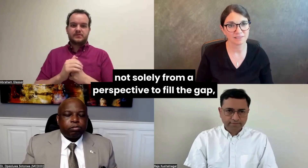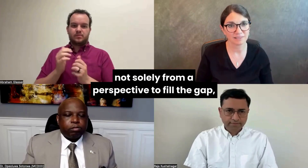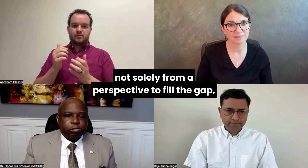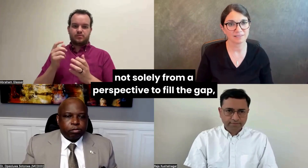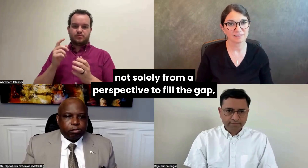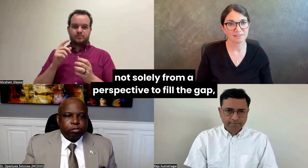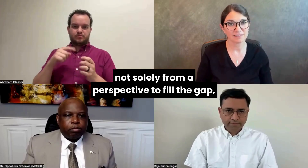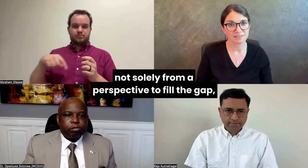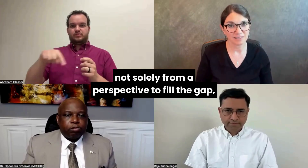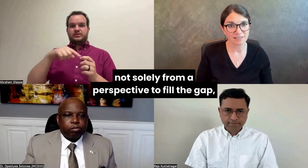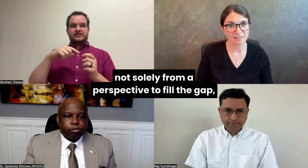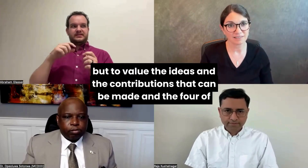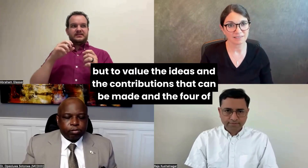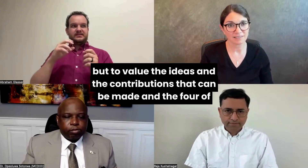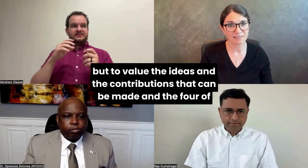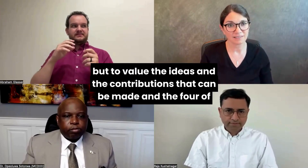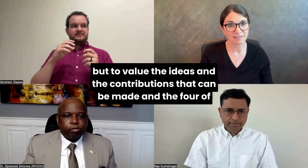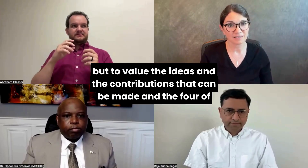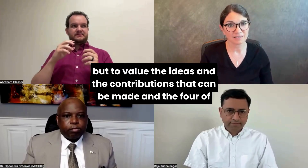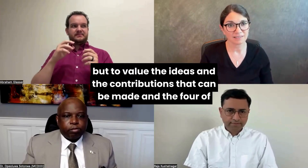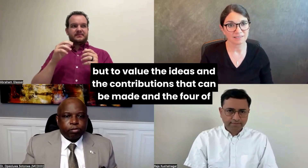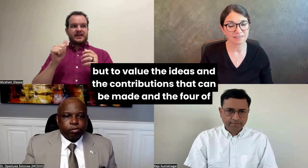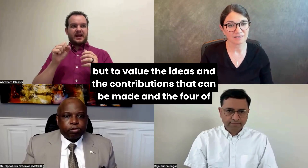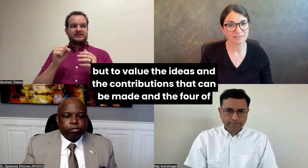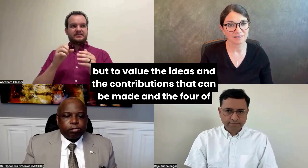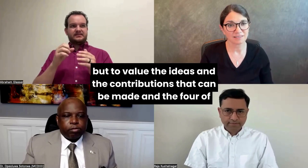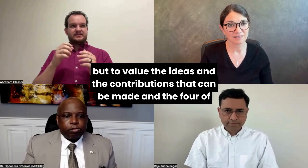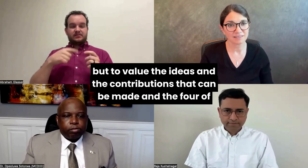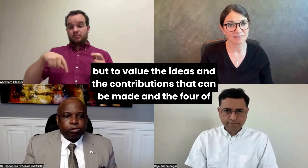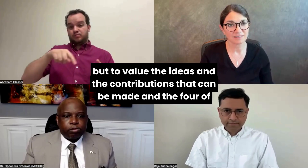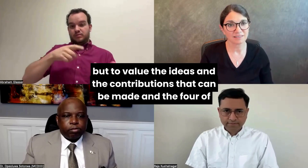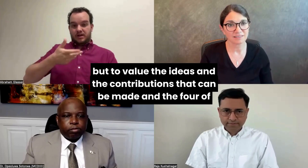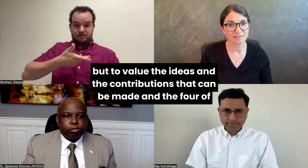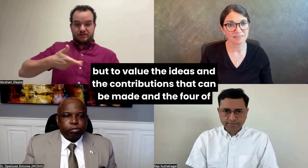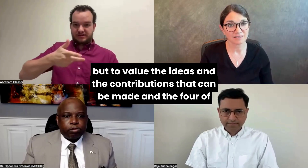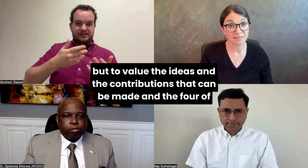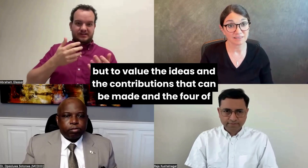but to value the ideas and the contributions that can be made and the four of